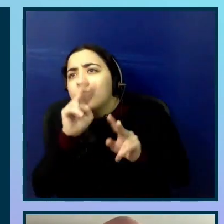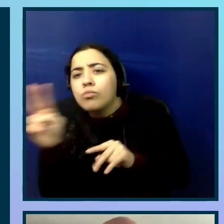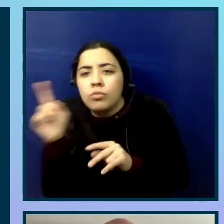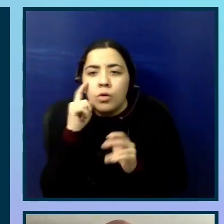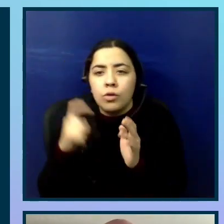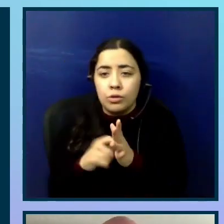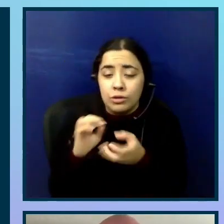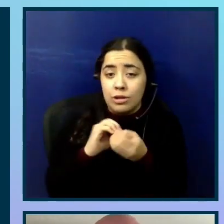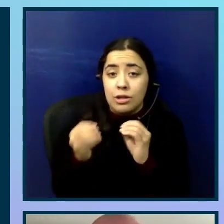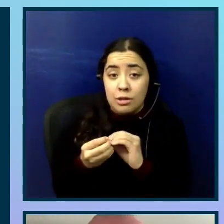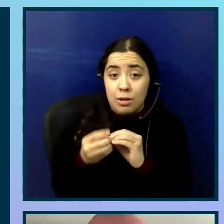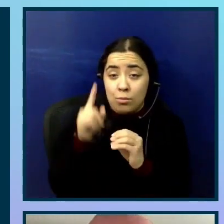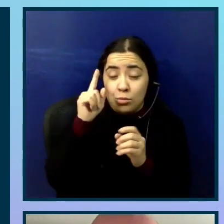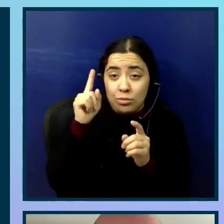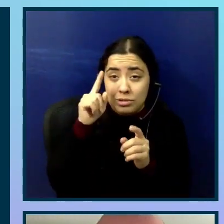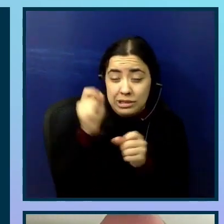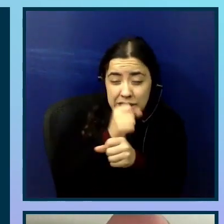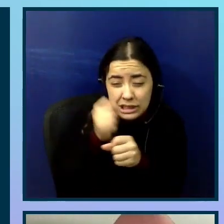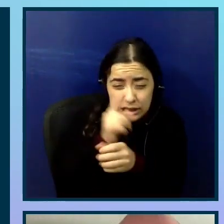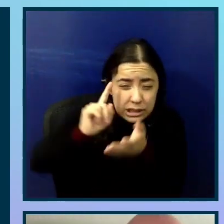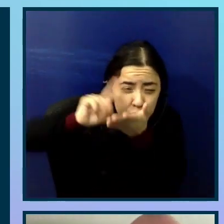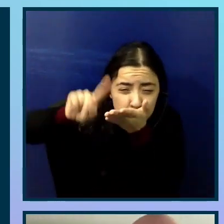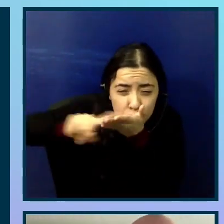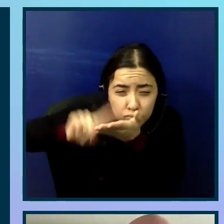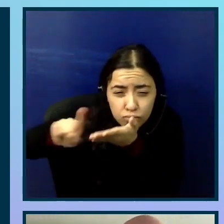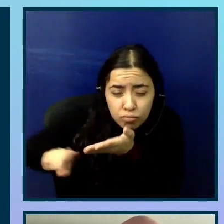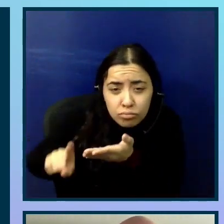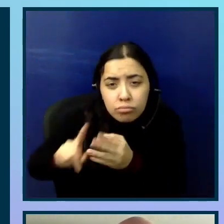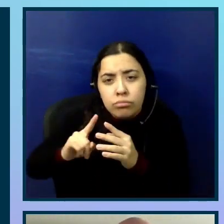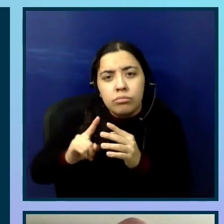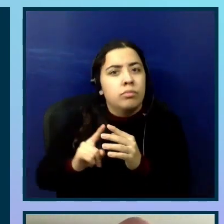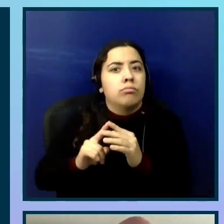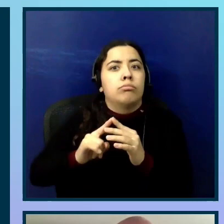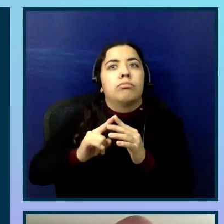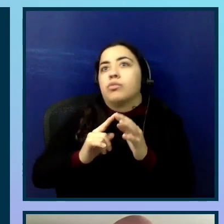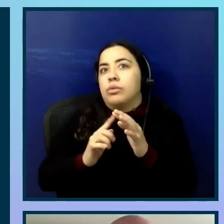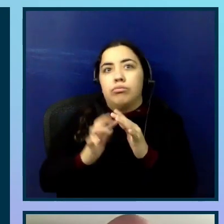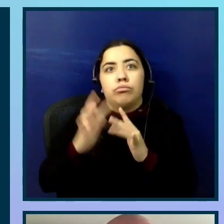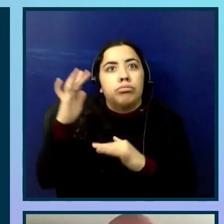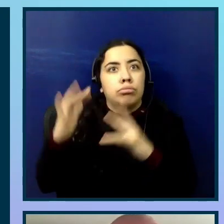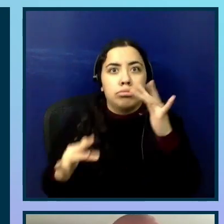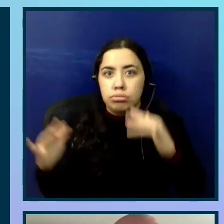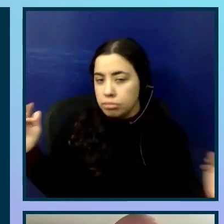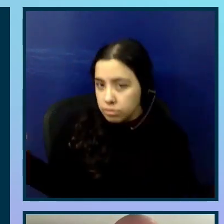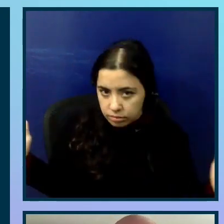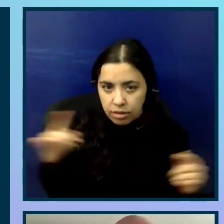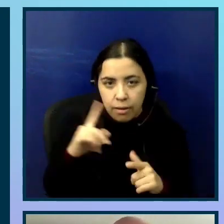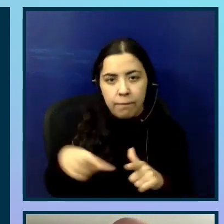the statistics vary, depending on a lot of different things, particularly about how inclusive the methodology was used,